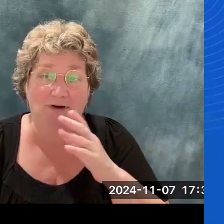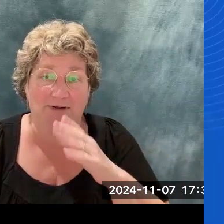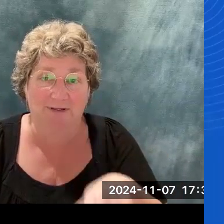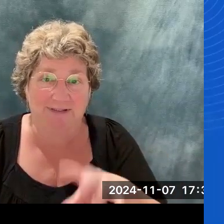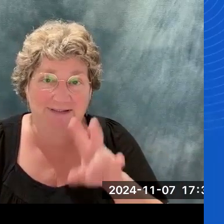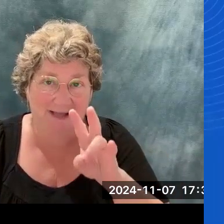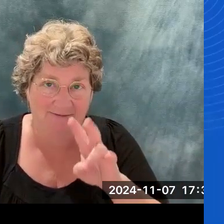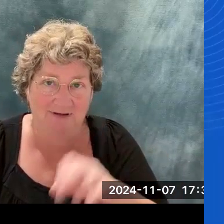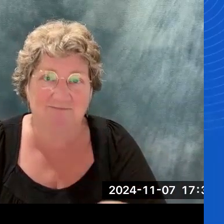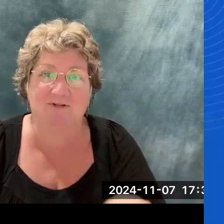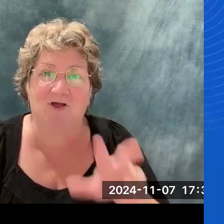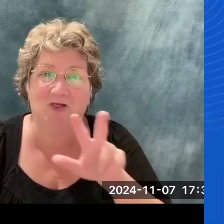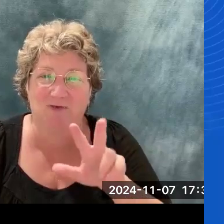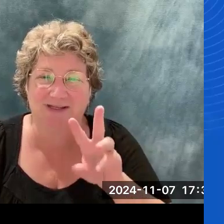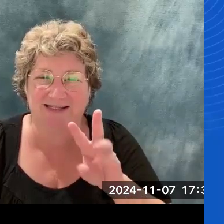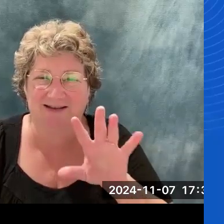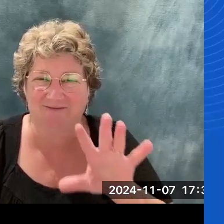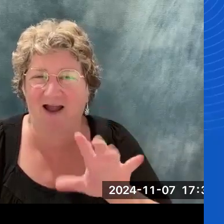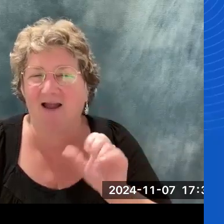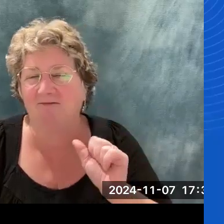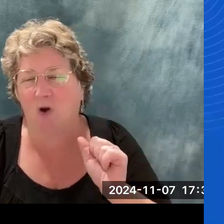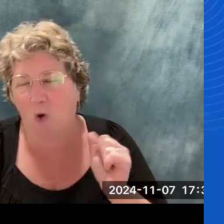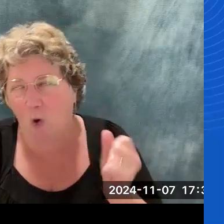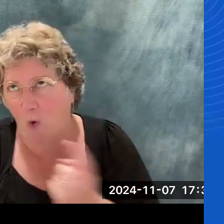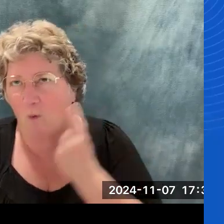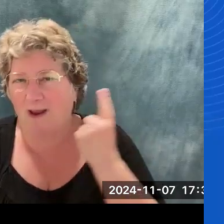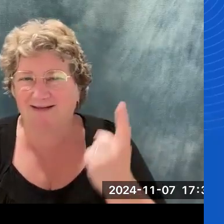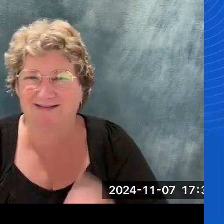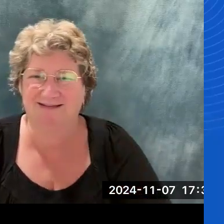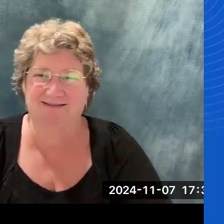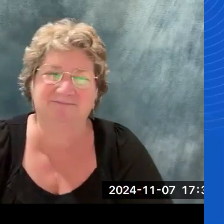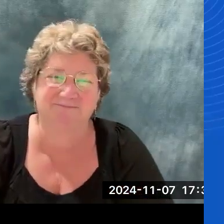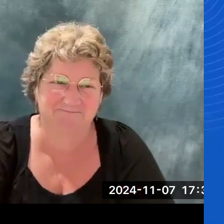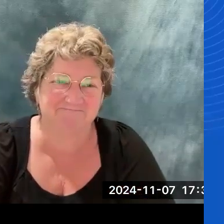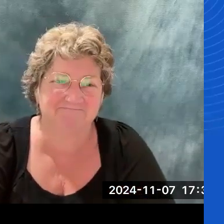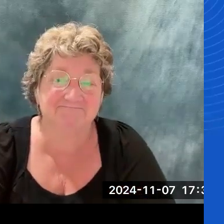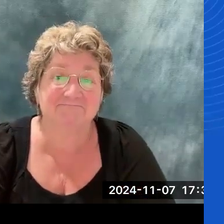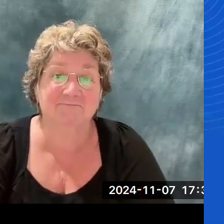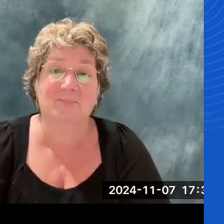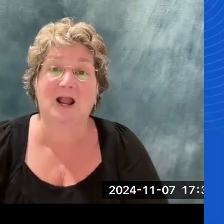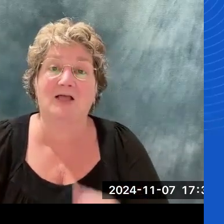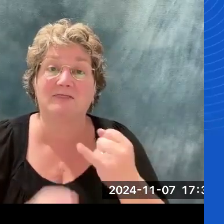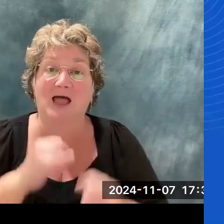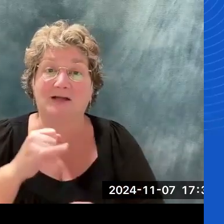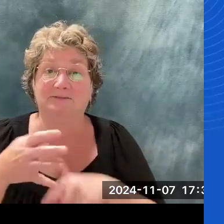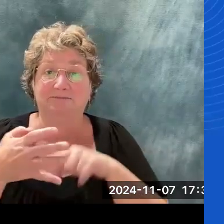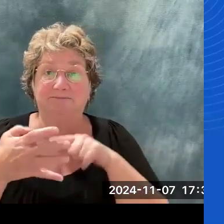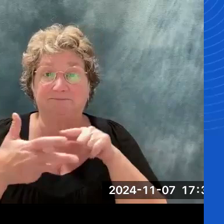The last step, which is somewhere safe to go, are our urgent crisis centers, and this is brand new in Connecticut.